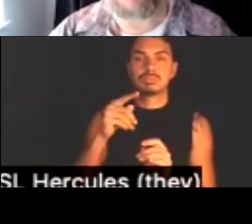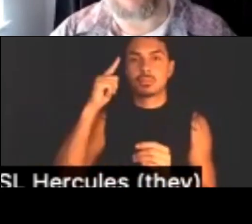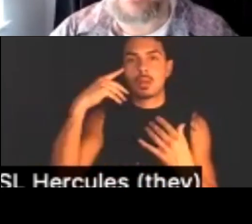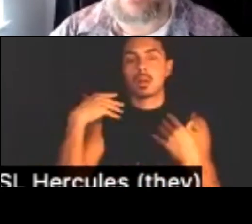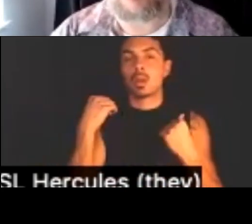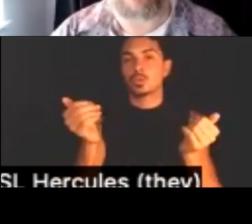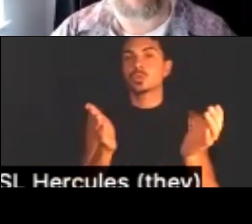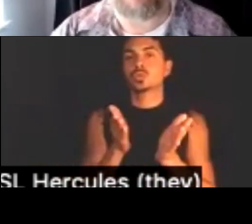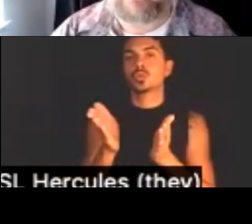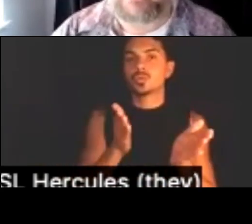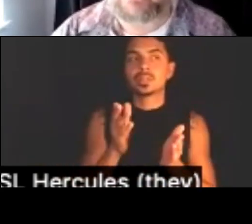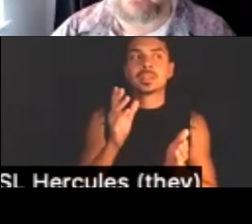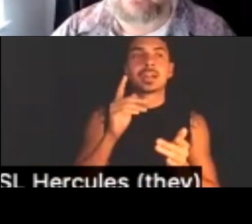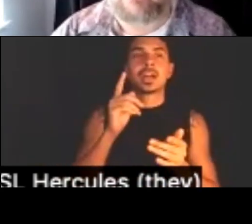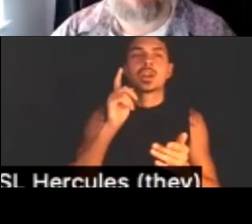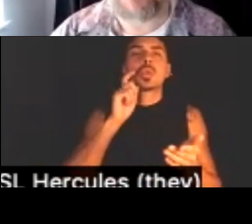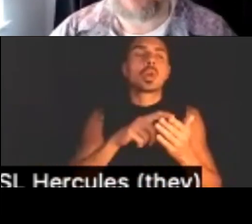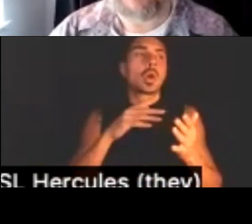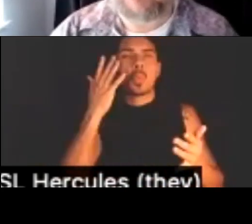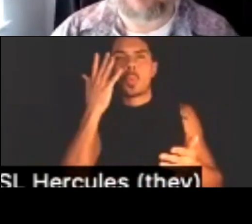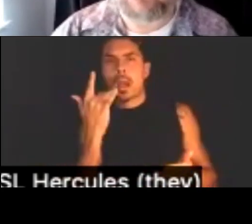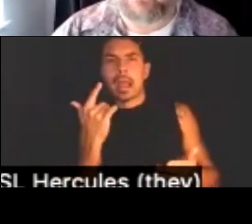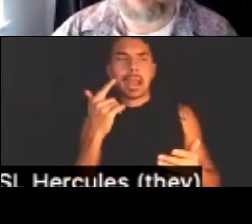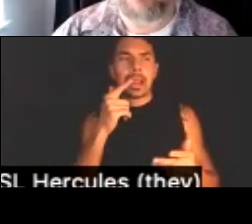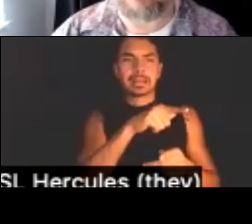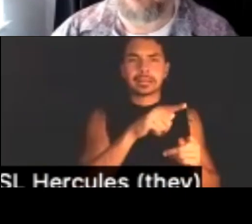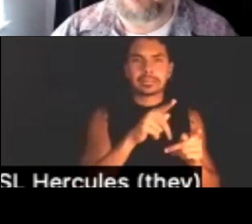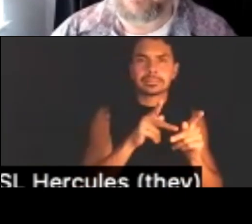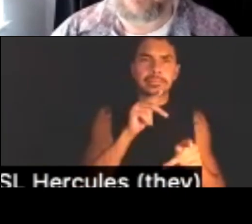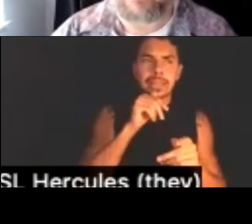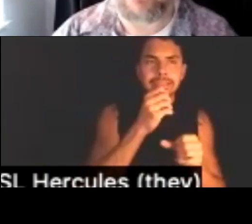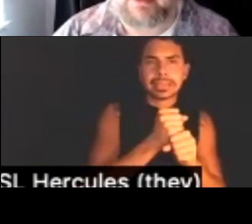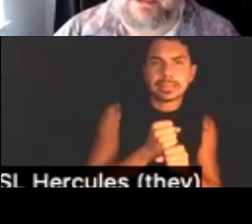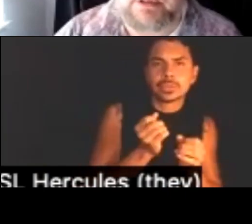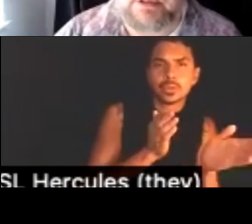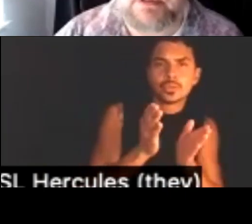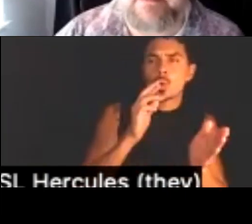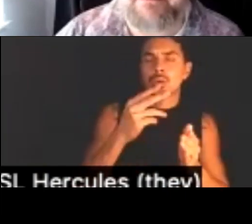to themselves or their friend circle that they're struggling with mental health challenges.